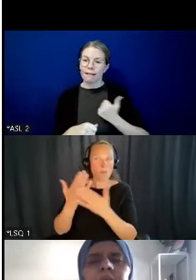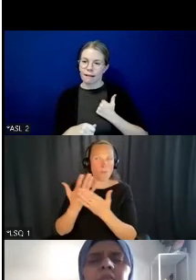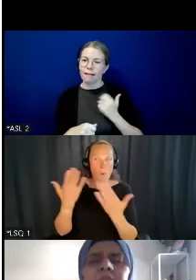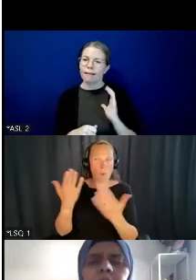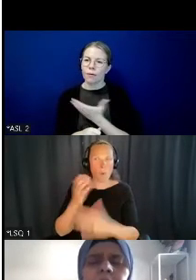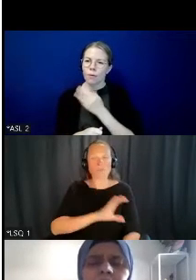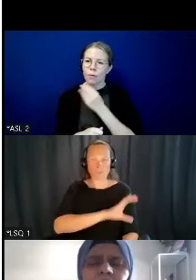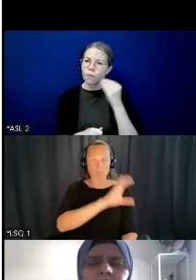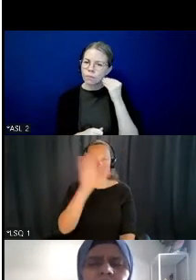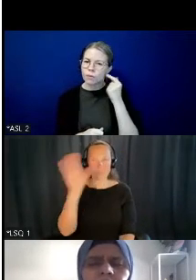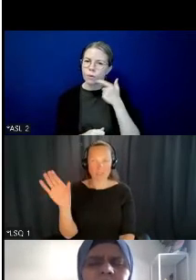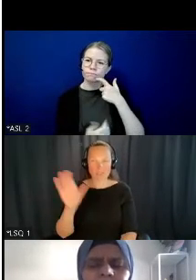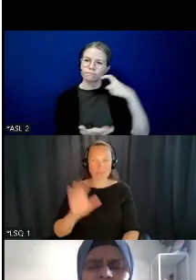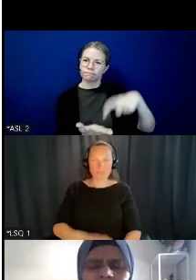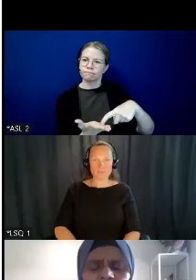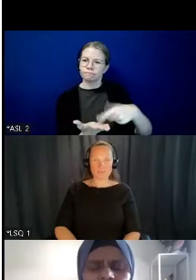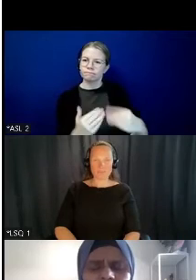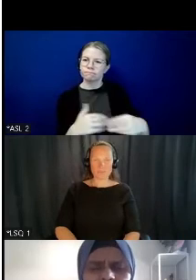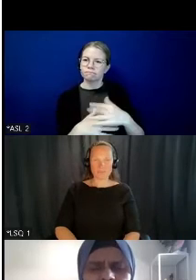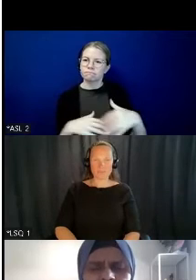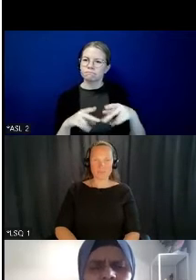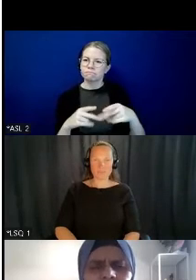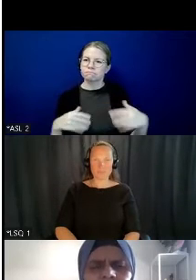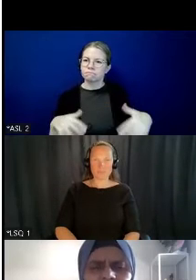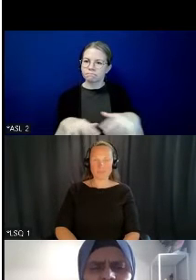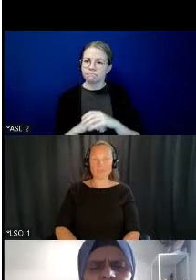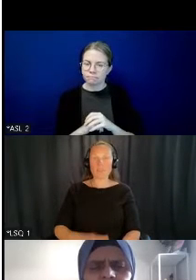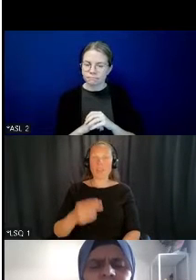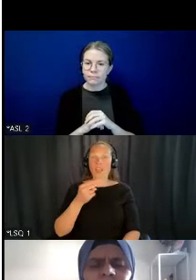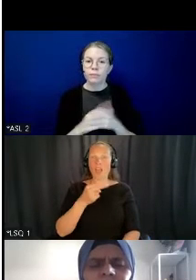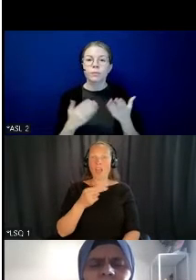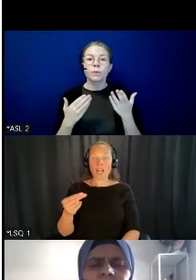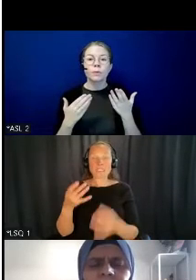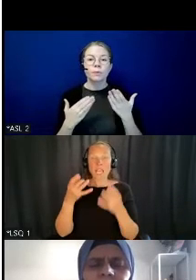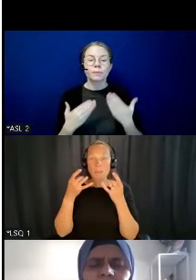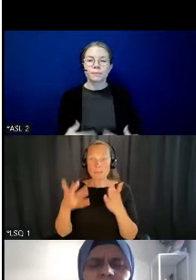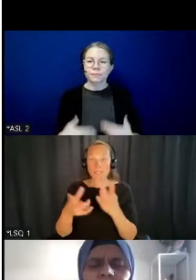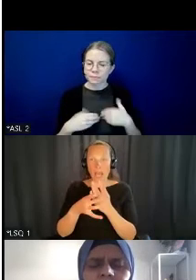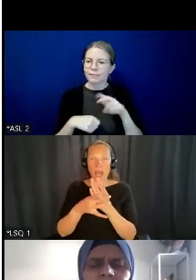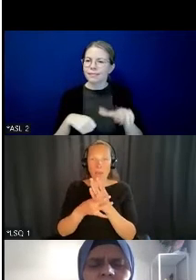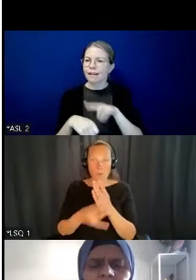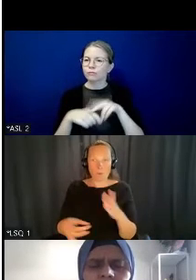DISABILITY WITHOUT POVERTY, SO I'M ITS NATIONAL DIRECTOR TALKING TO YOU FROM MISSISSAUGA, ONTARIO,